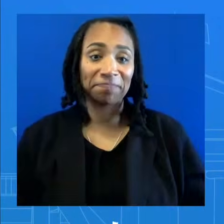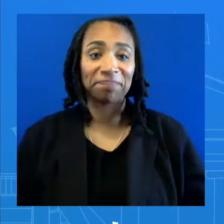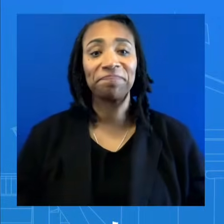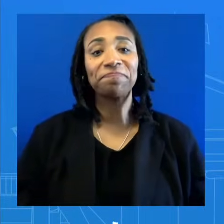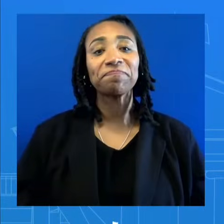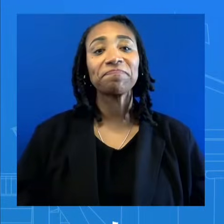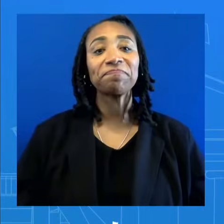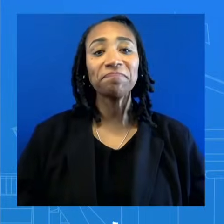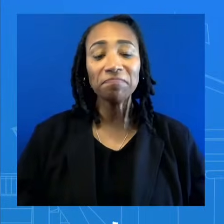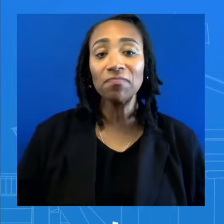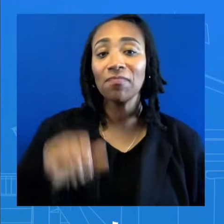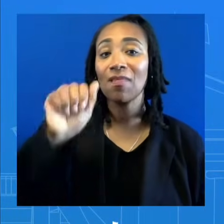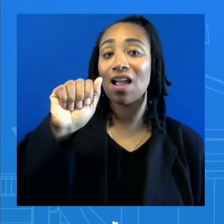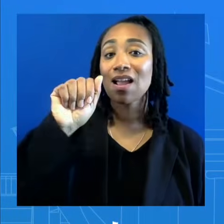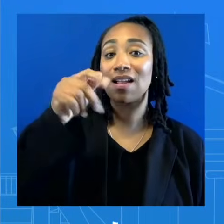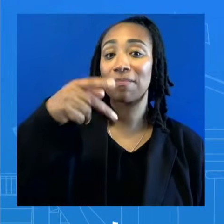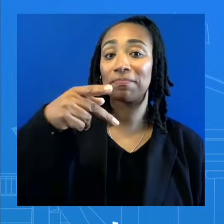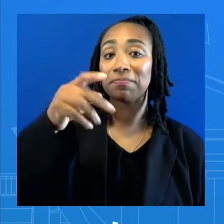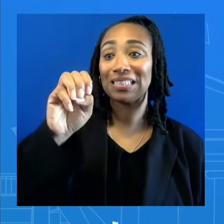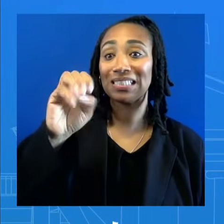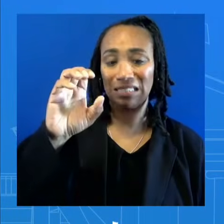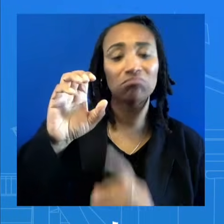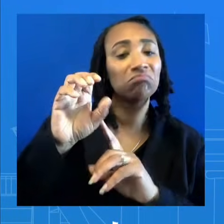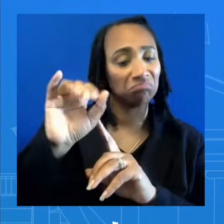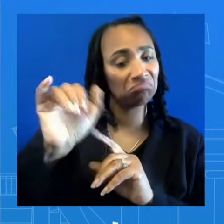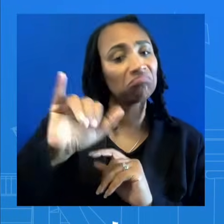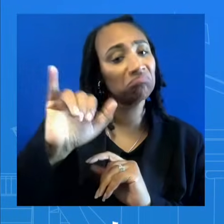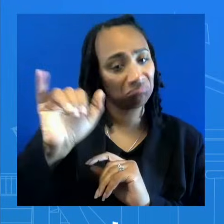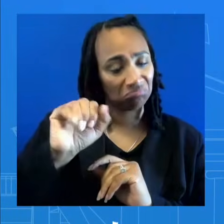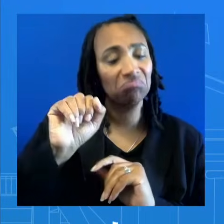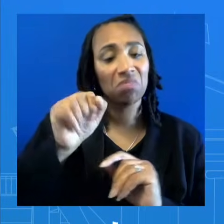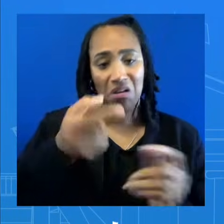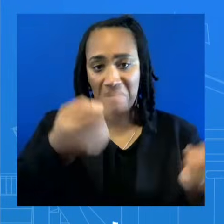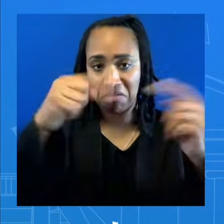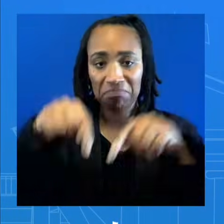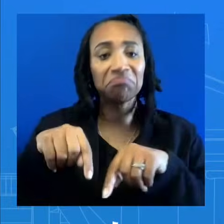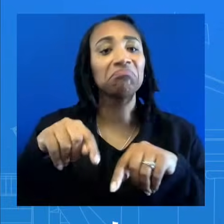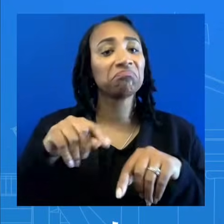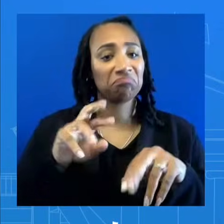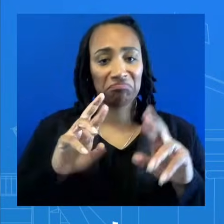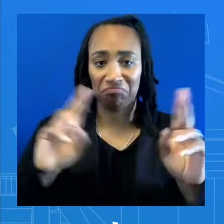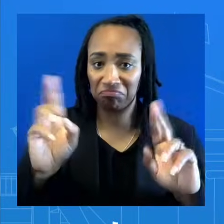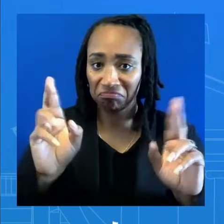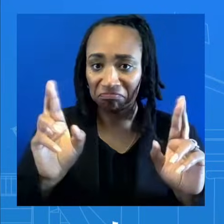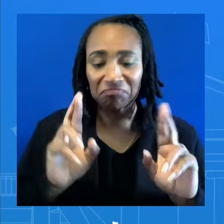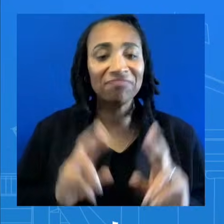to turn over things to the Trump team that we're turning ov- -- turning over a U.S.-China relationship